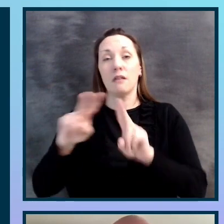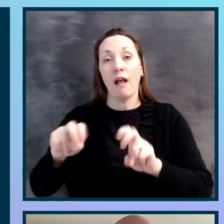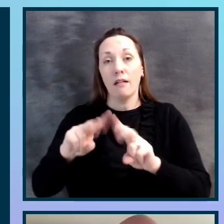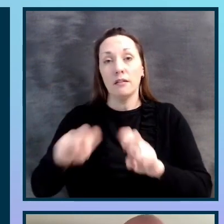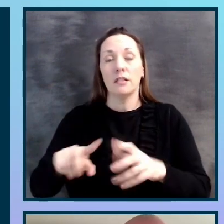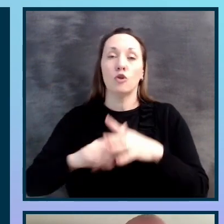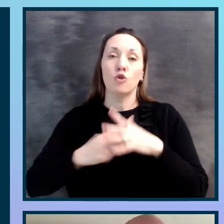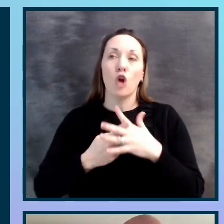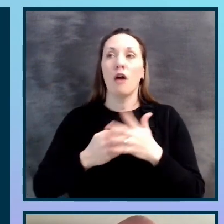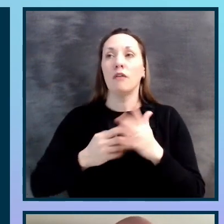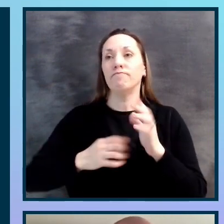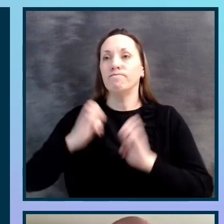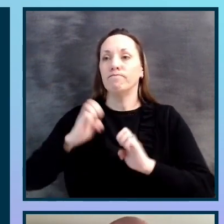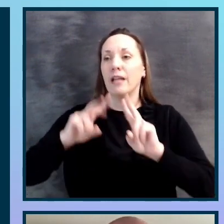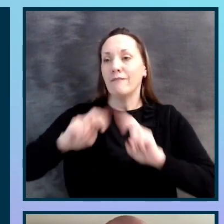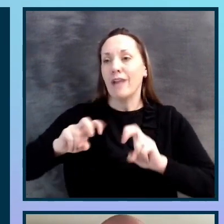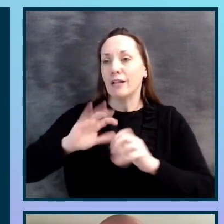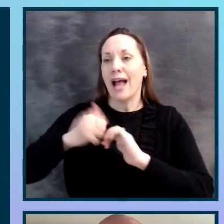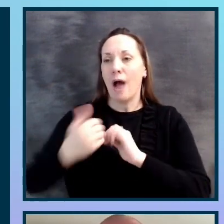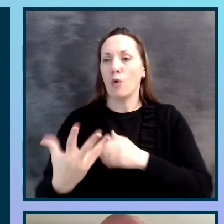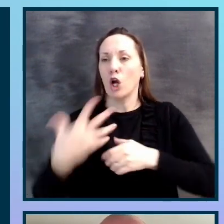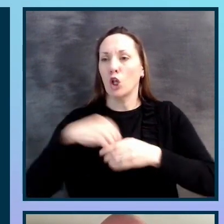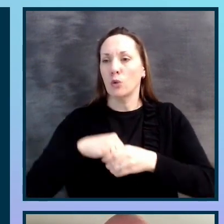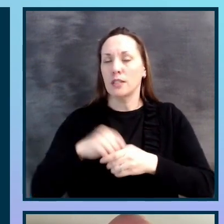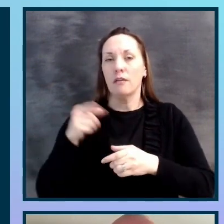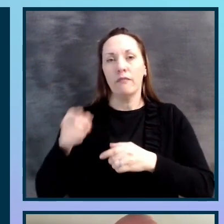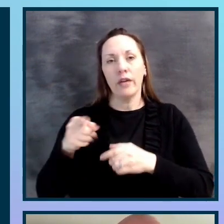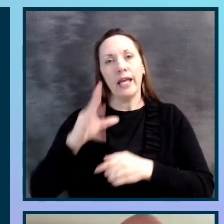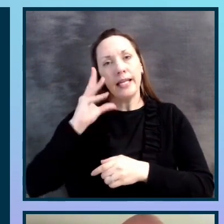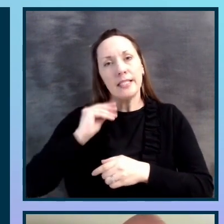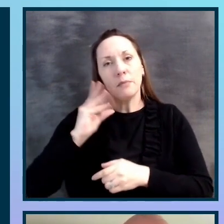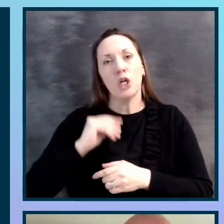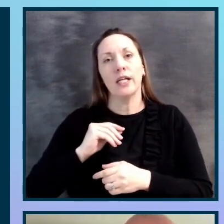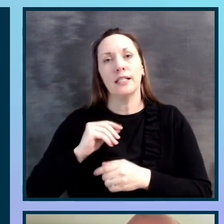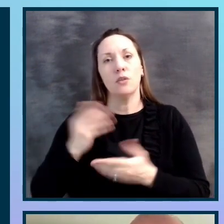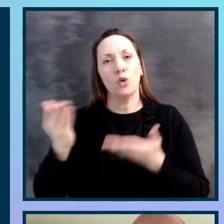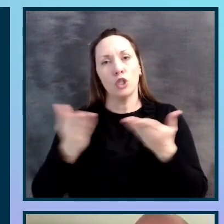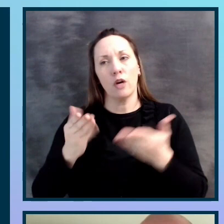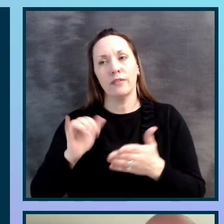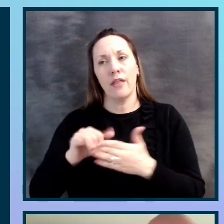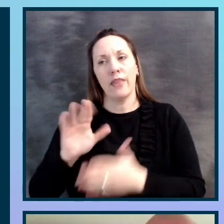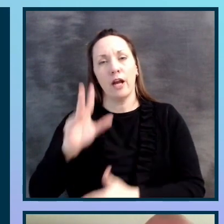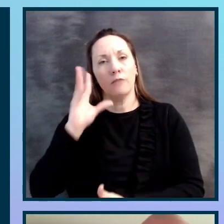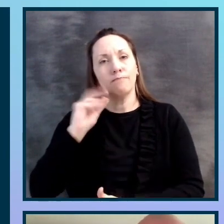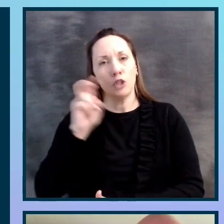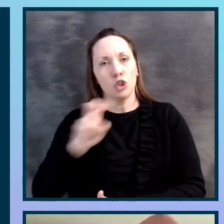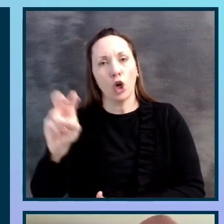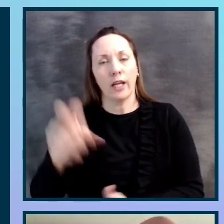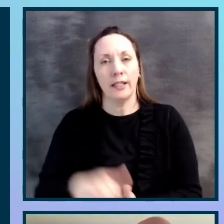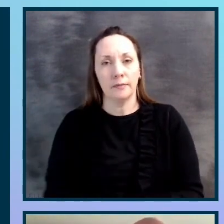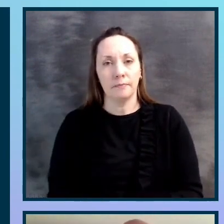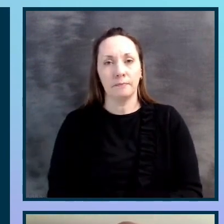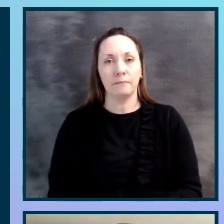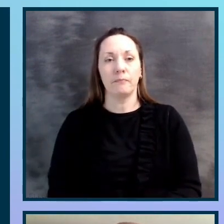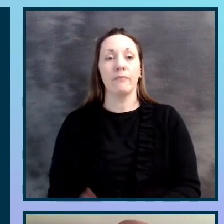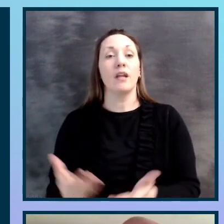how inclusive a particular service or experience or use journey is. Where we've got to at the moment is we start,